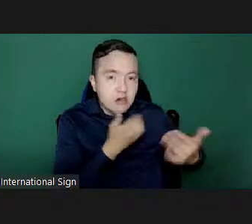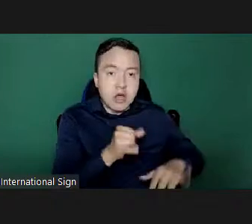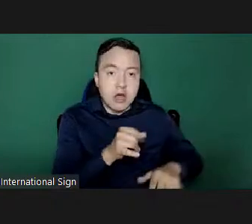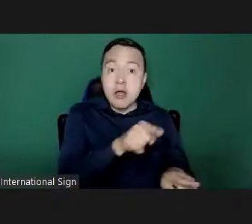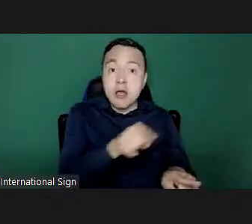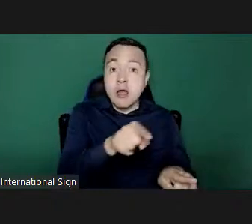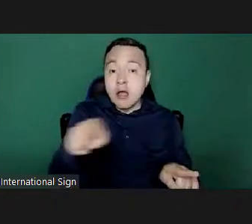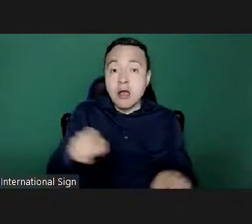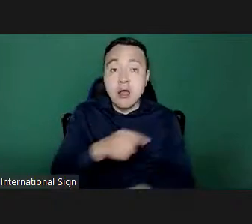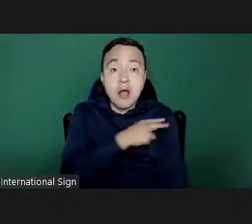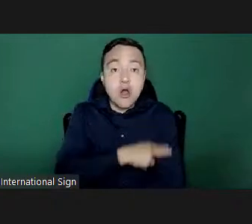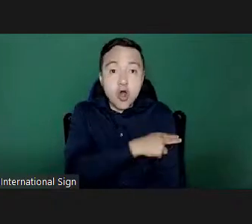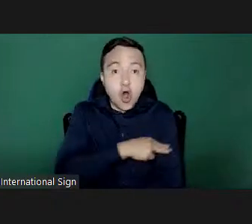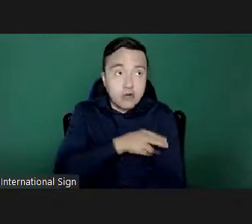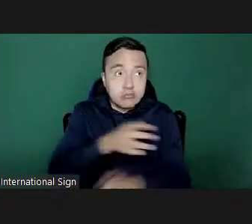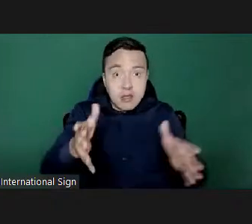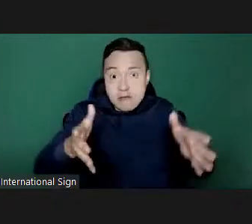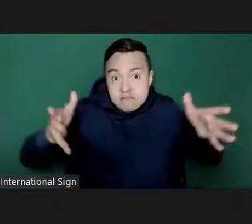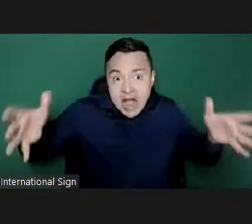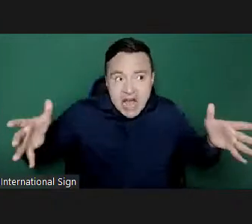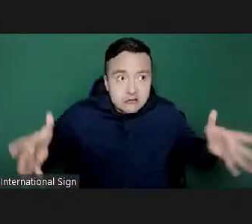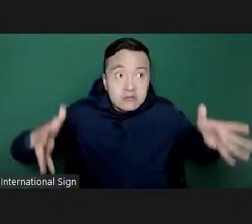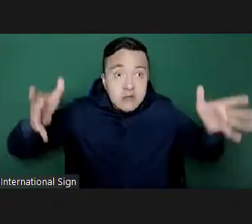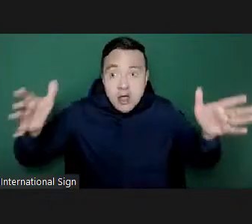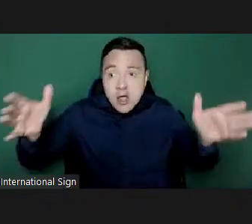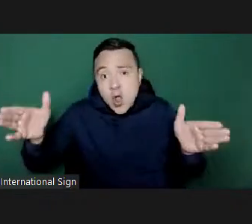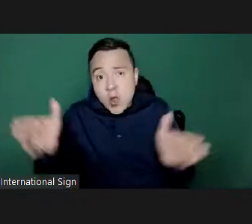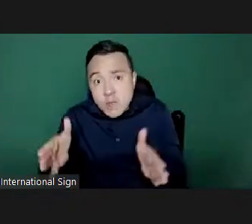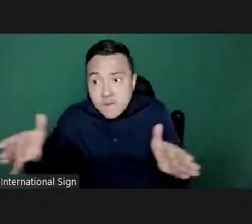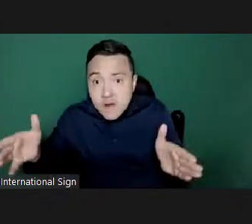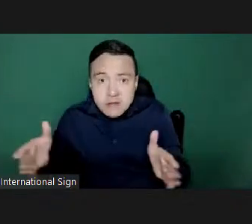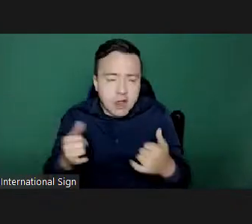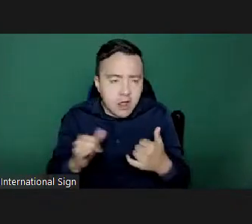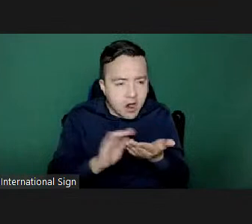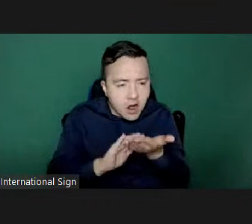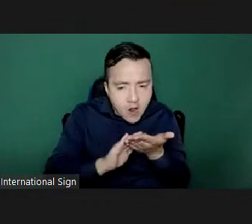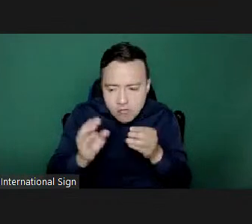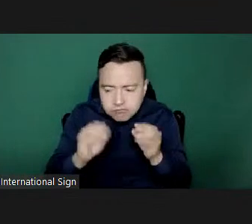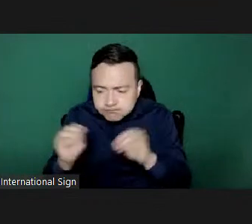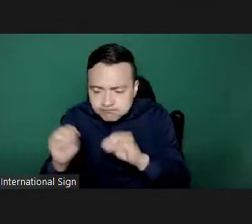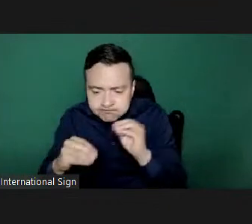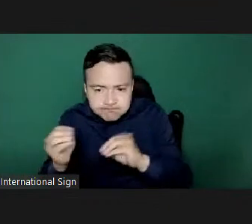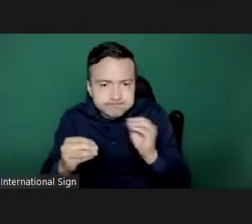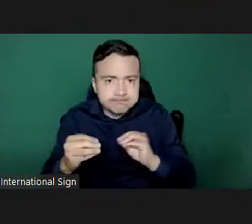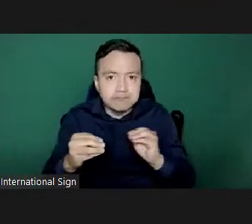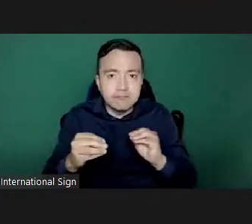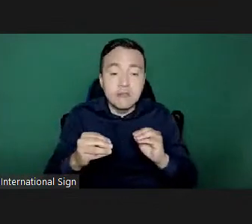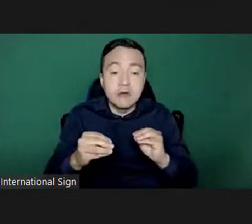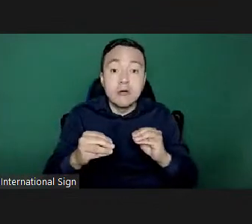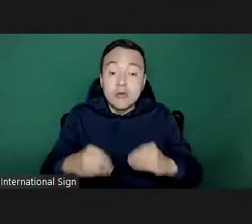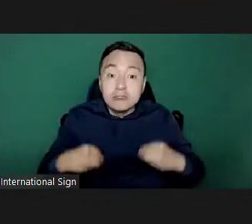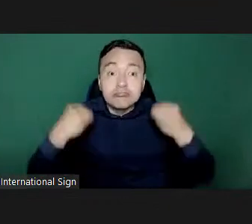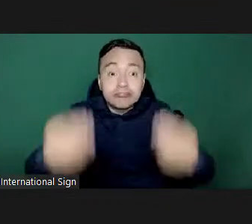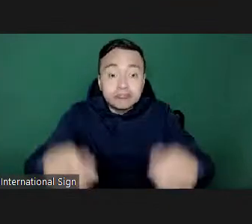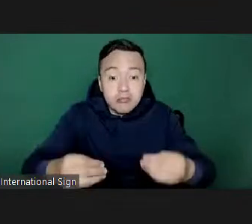Not totally new. But nevertheless, we have taken into account the need to be